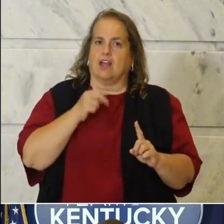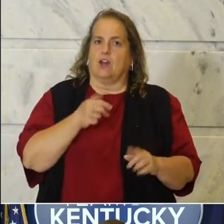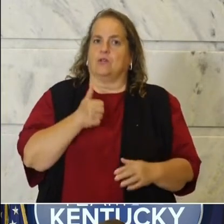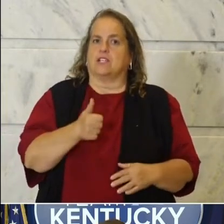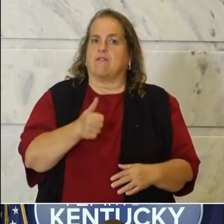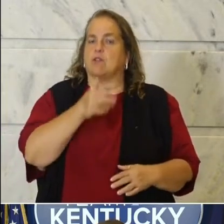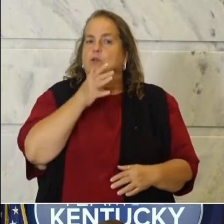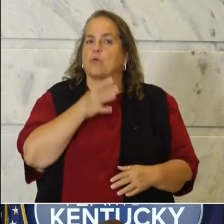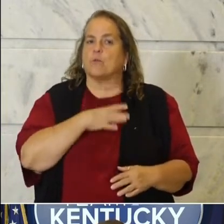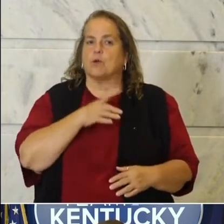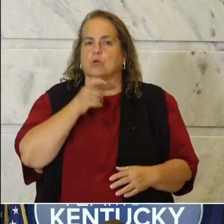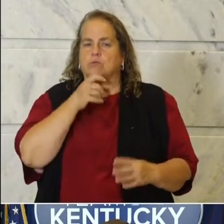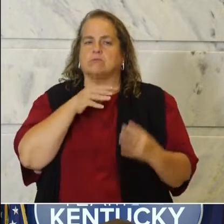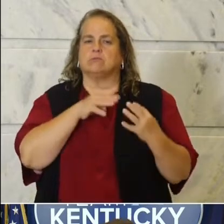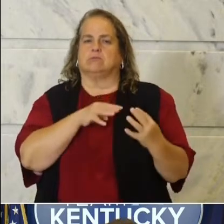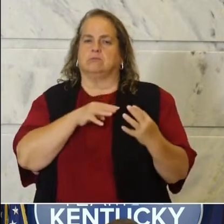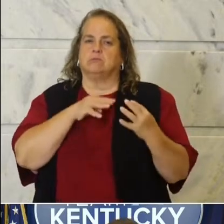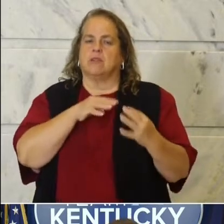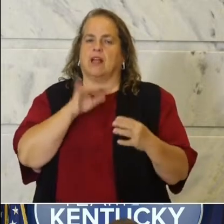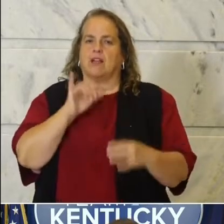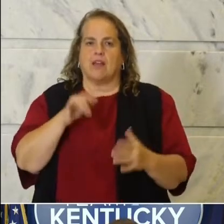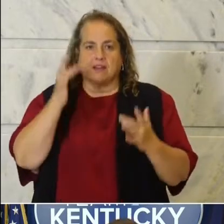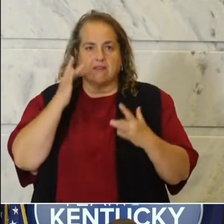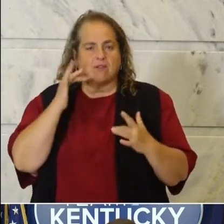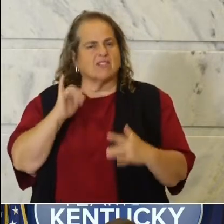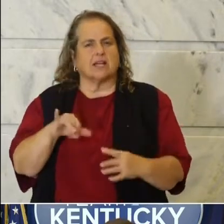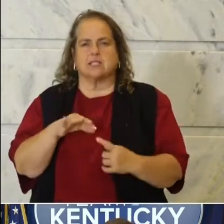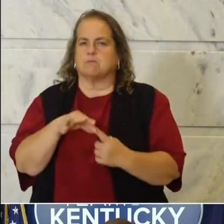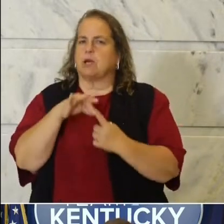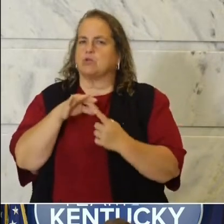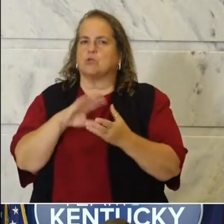stories, and we don't want anybody in an on a ventilator for three months.